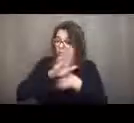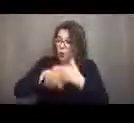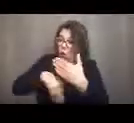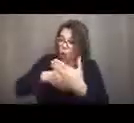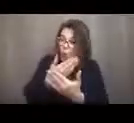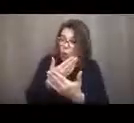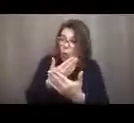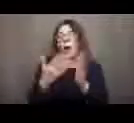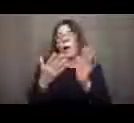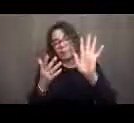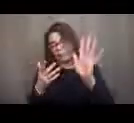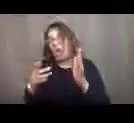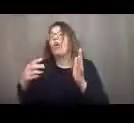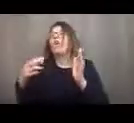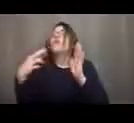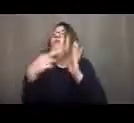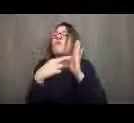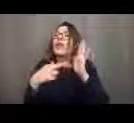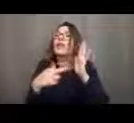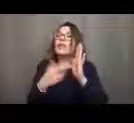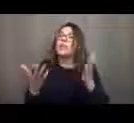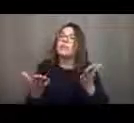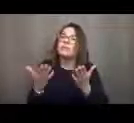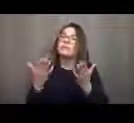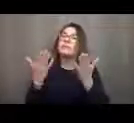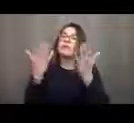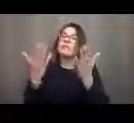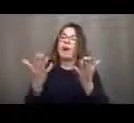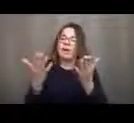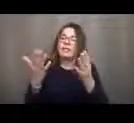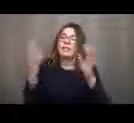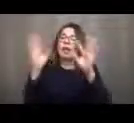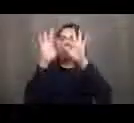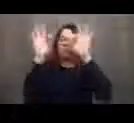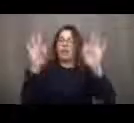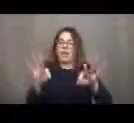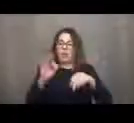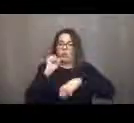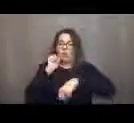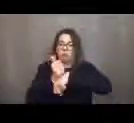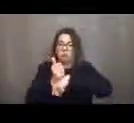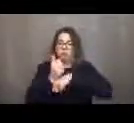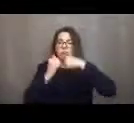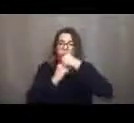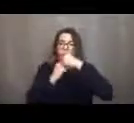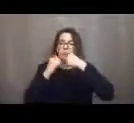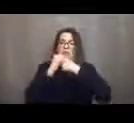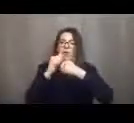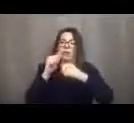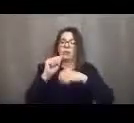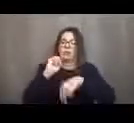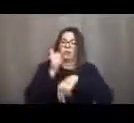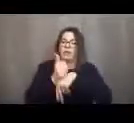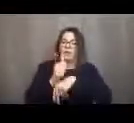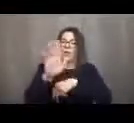The regulation provides a framework for developing your policy and you're going to see that with all these requirements